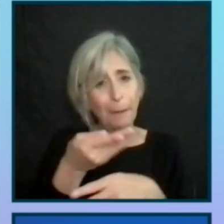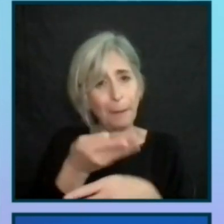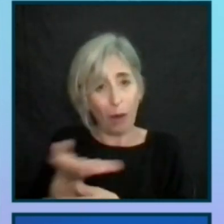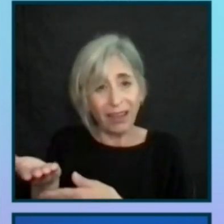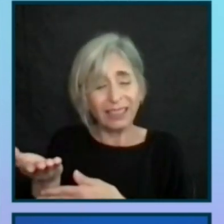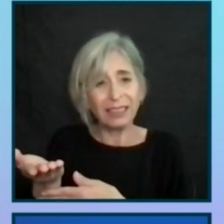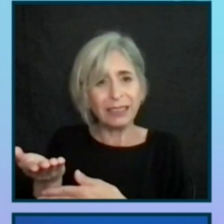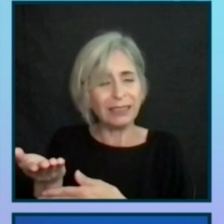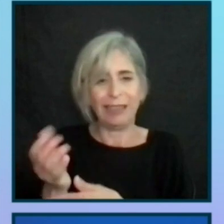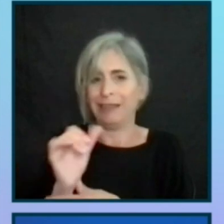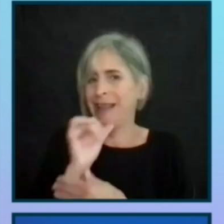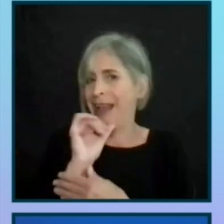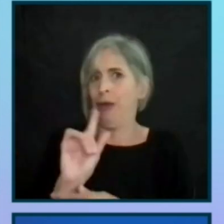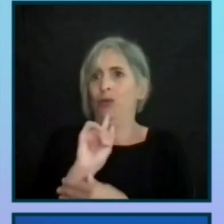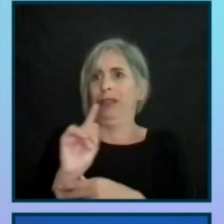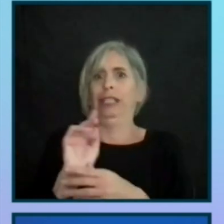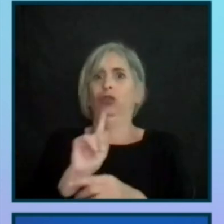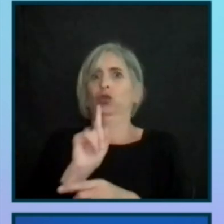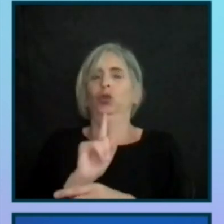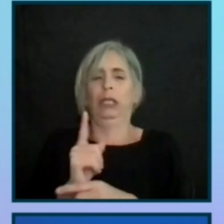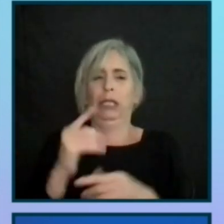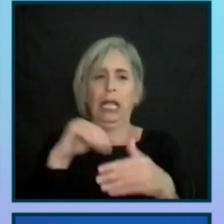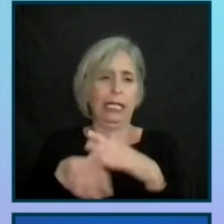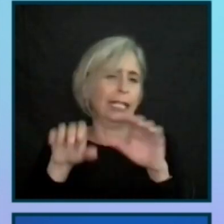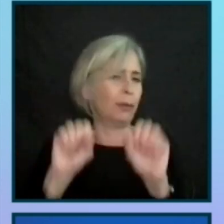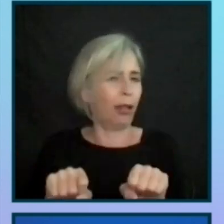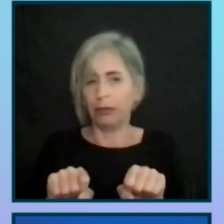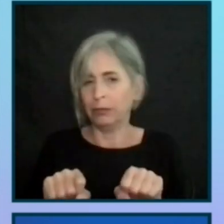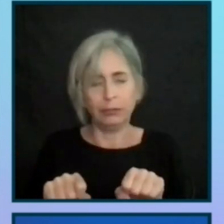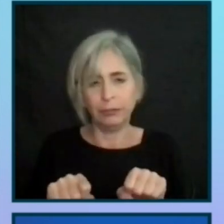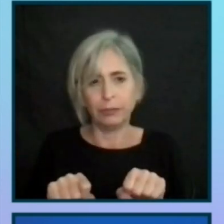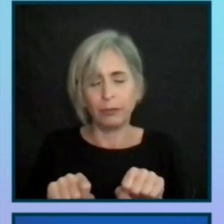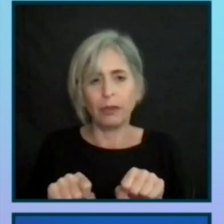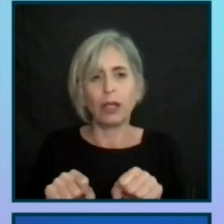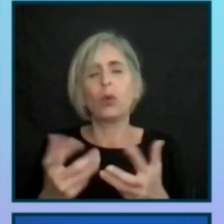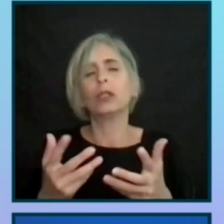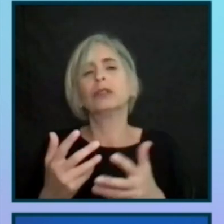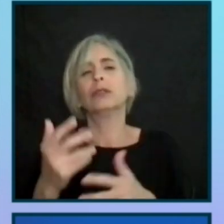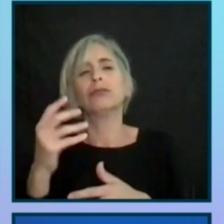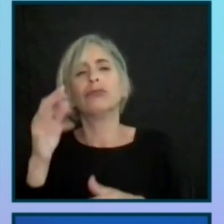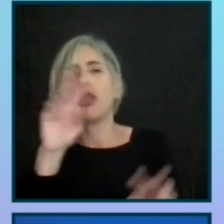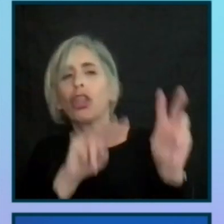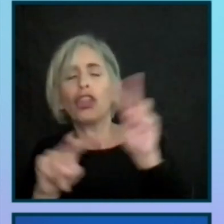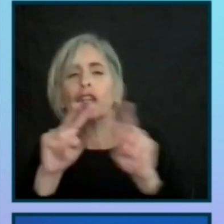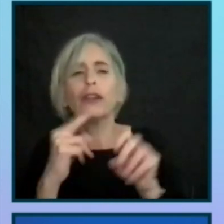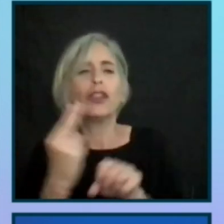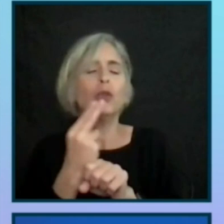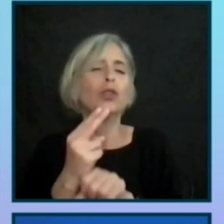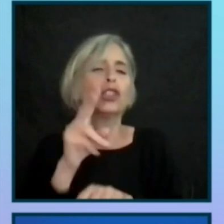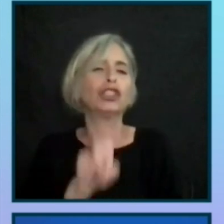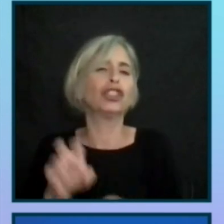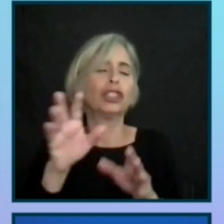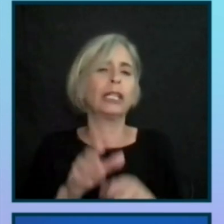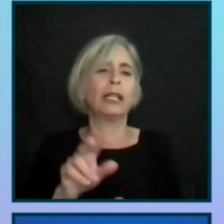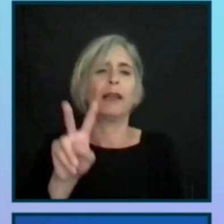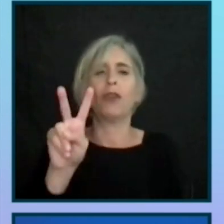it's not really accessible so we're kind of look looking through that user journey. And the technology we used was voiceover on Safari